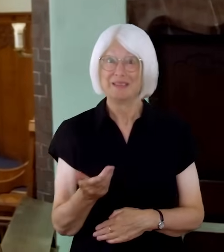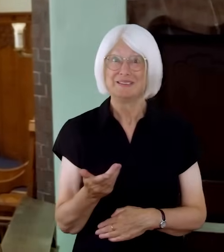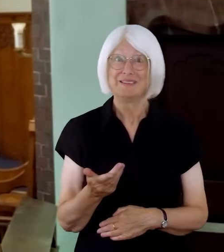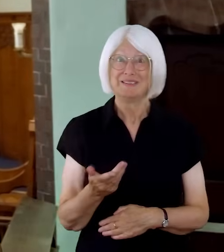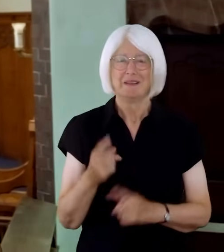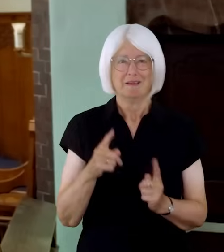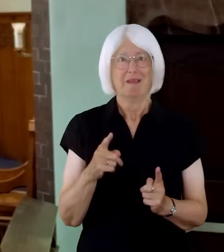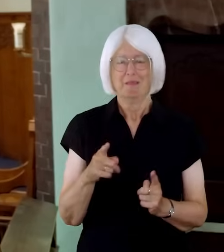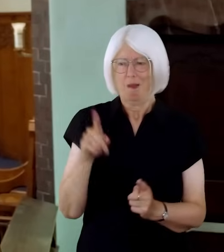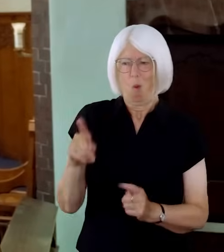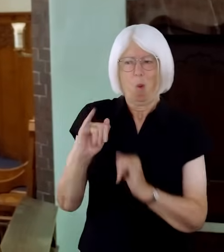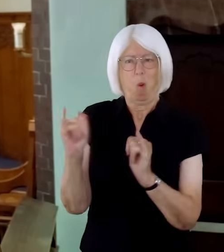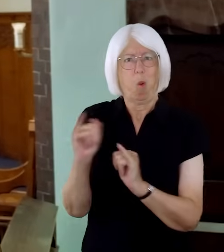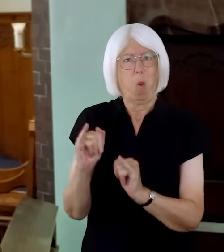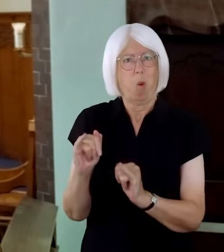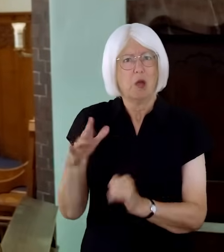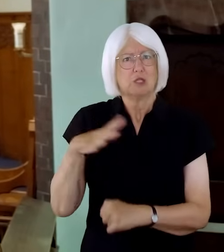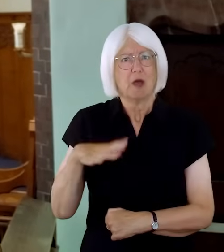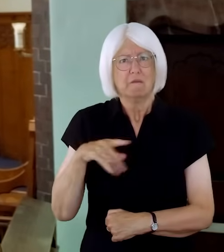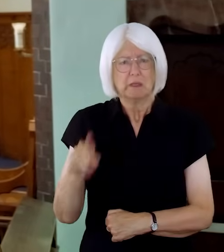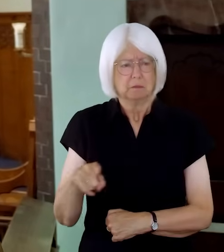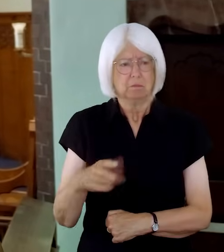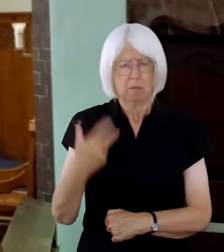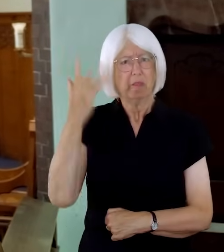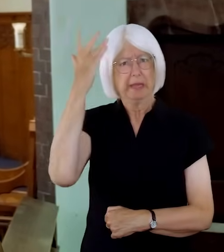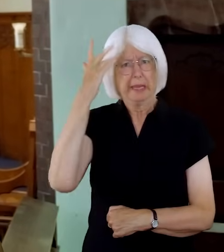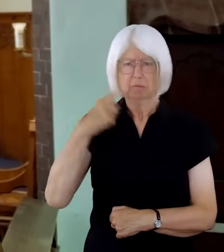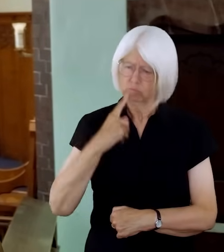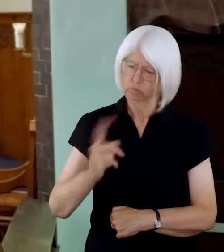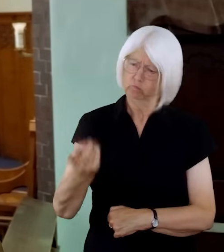We hear this wicked servant then gets his just punishment